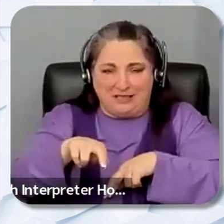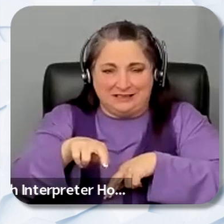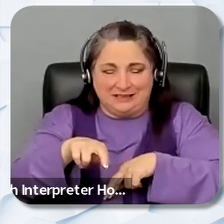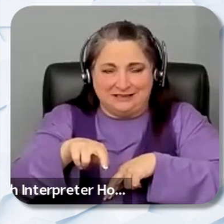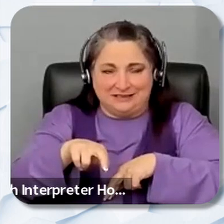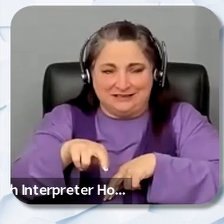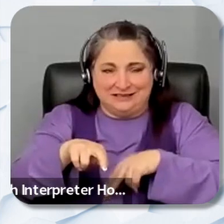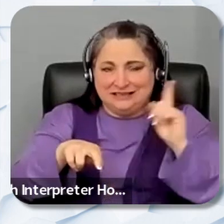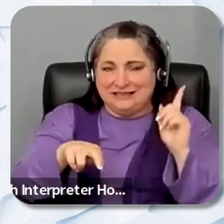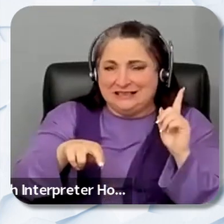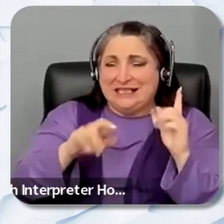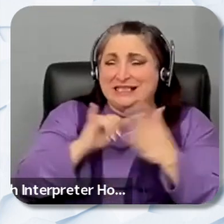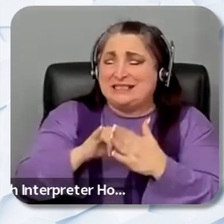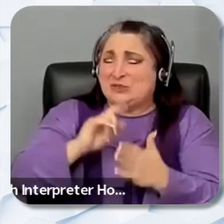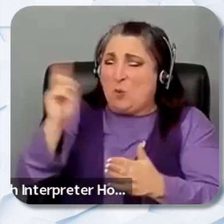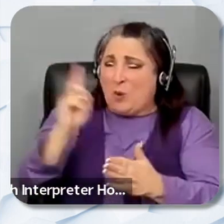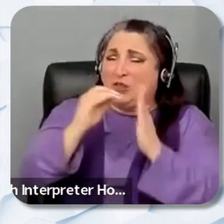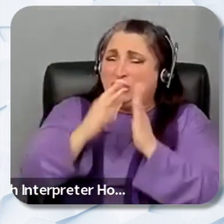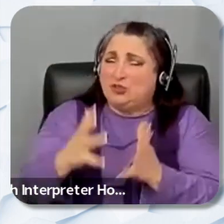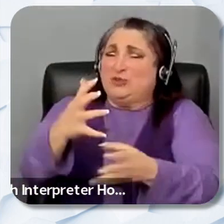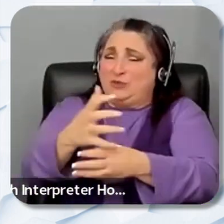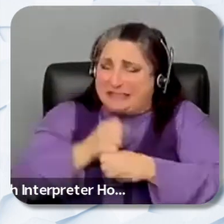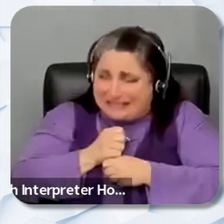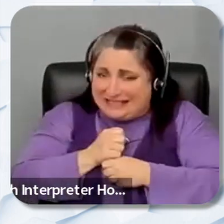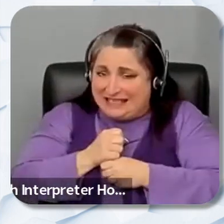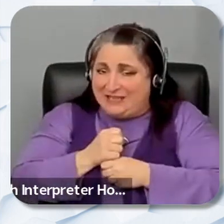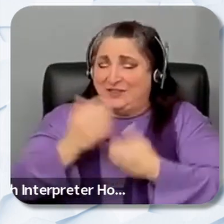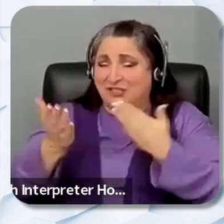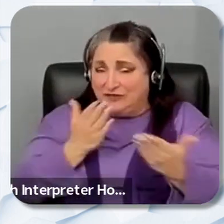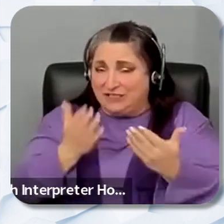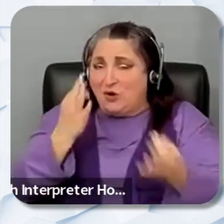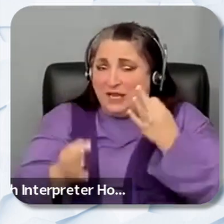where the student receives the services, so their code is receiving their services at